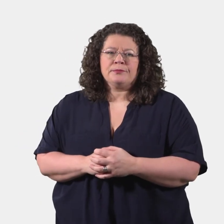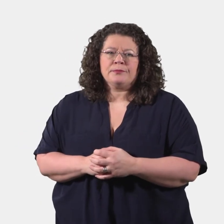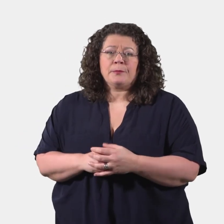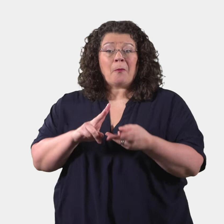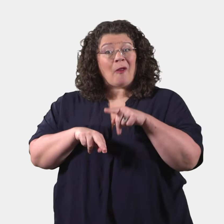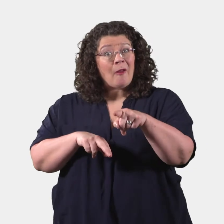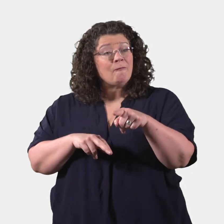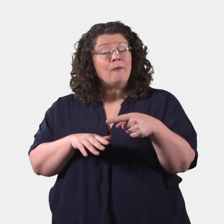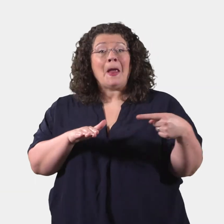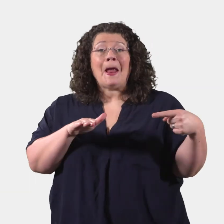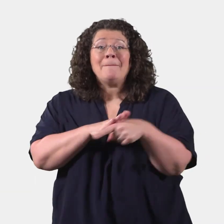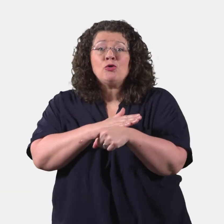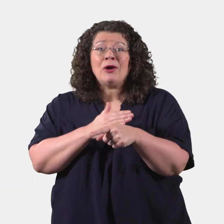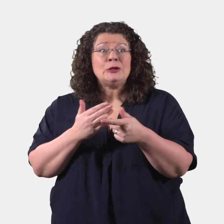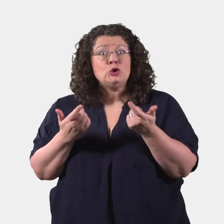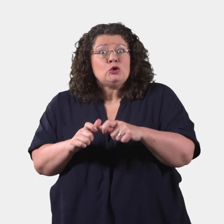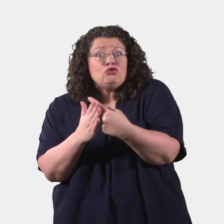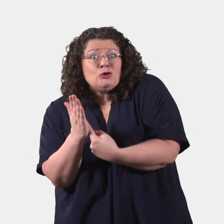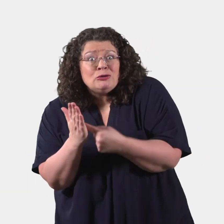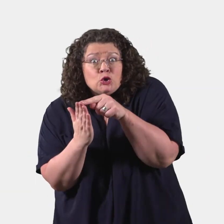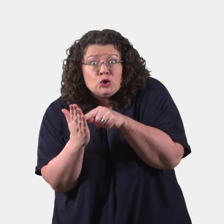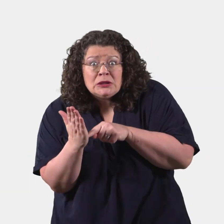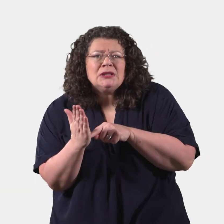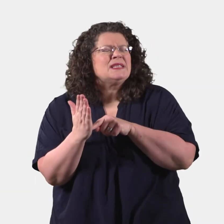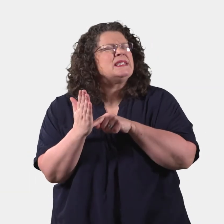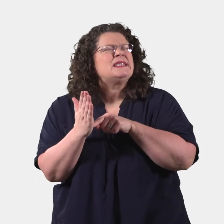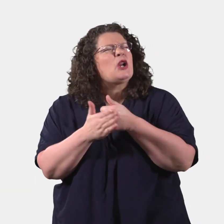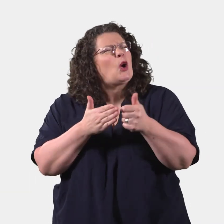You cannot usually get Carer's Allowance if you have immigration restrictions.